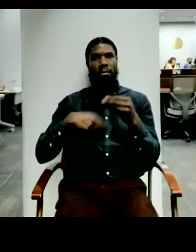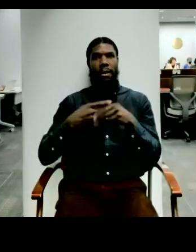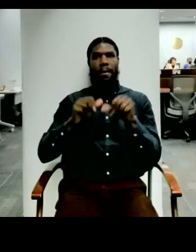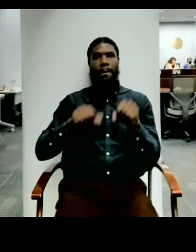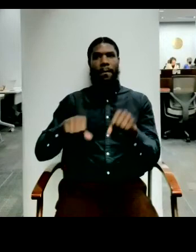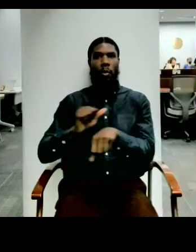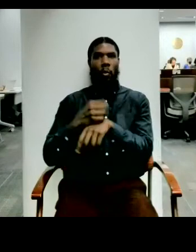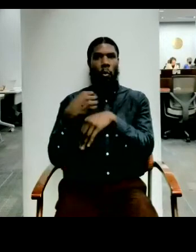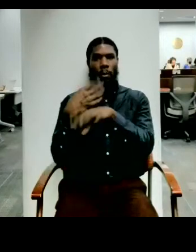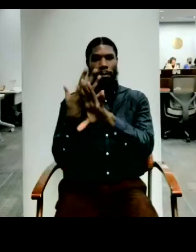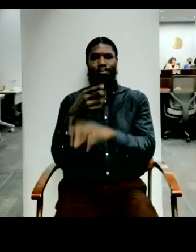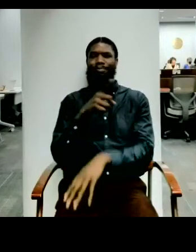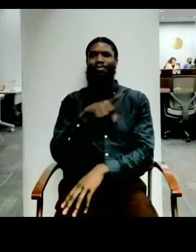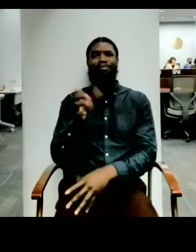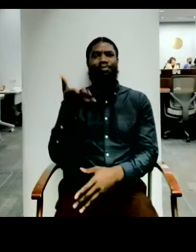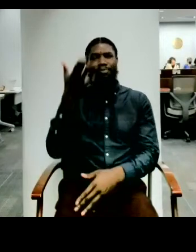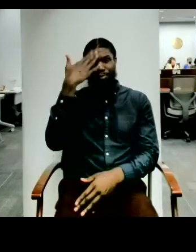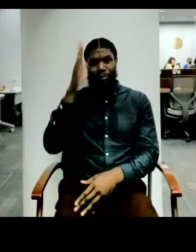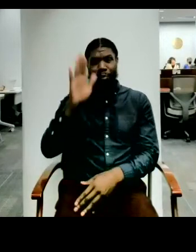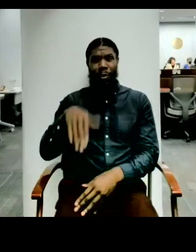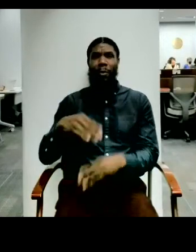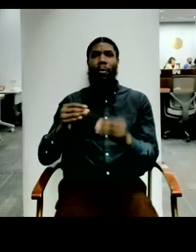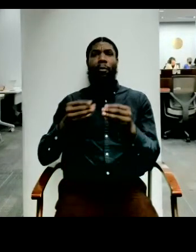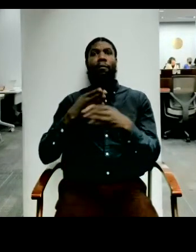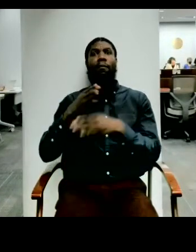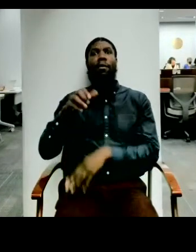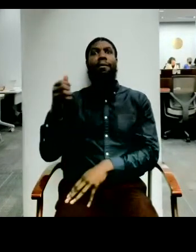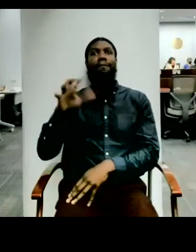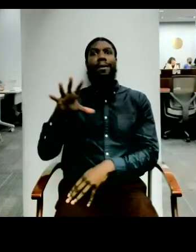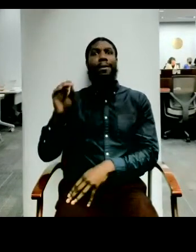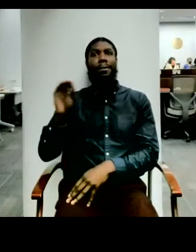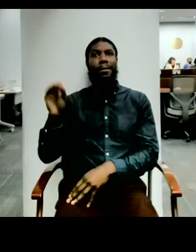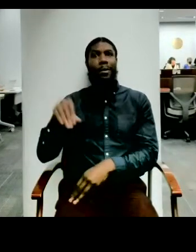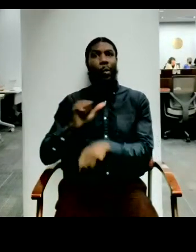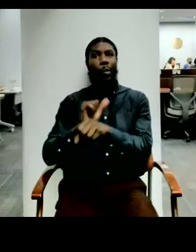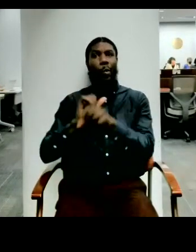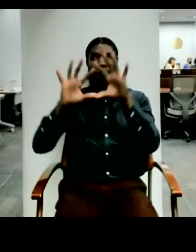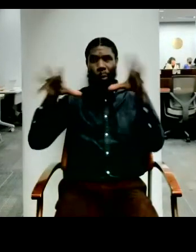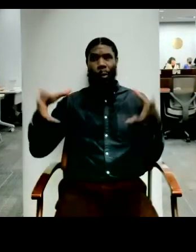but as you all know more than half of our workforce cannot do their jobs